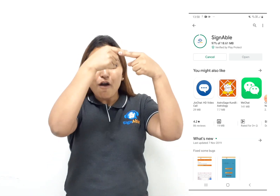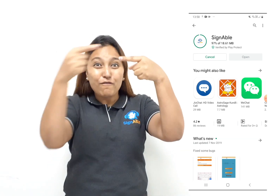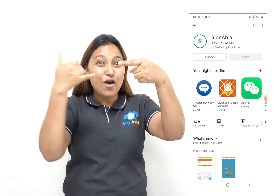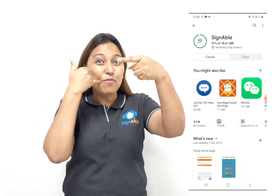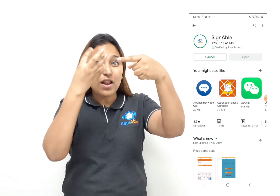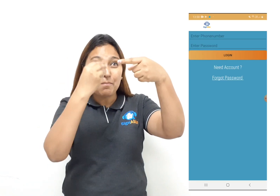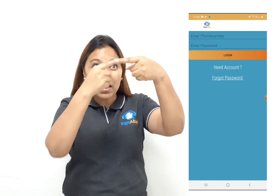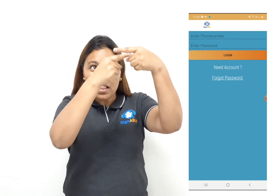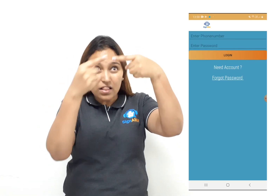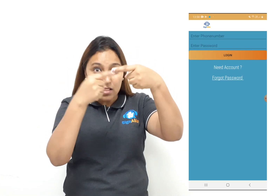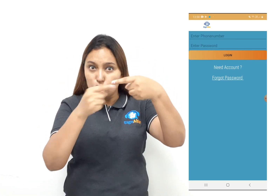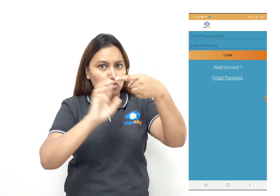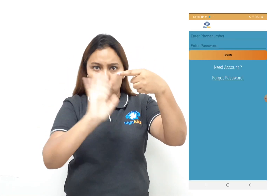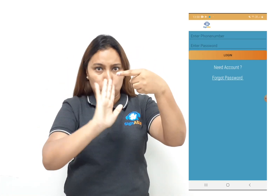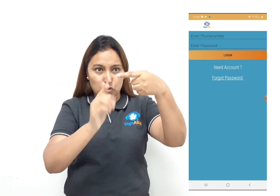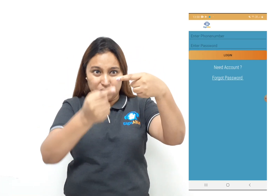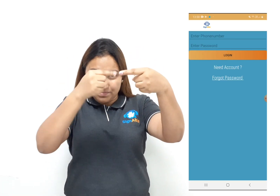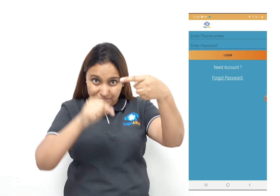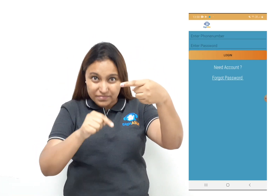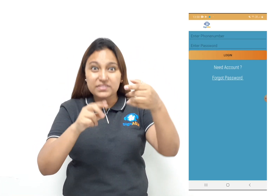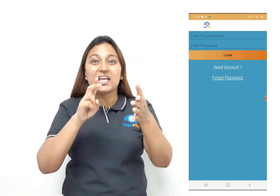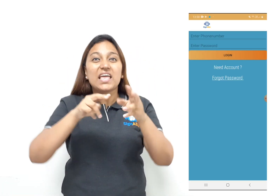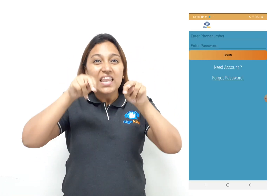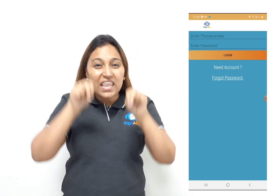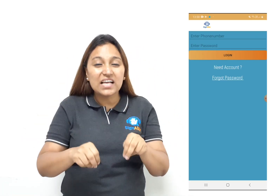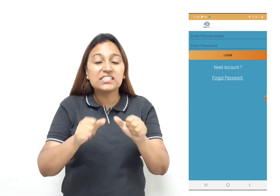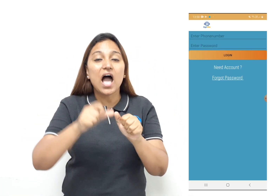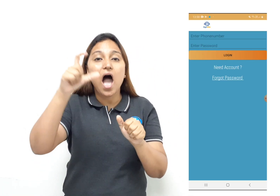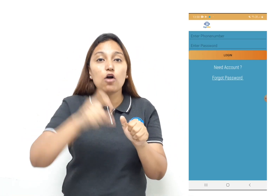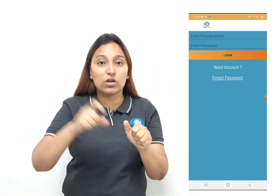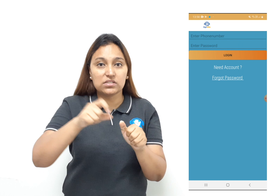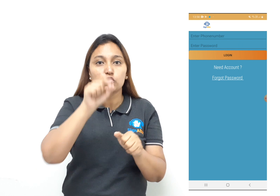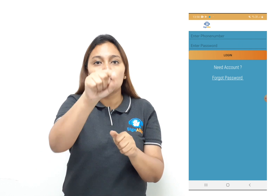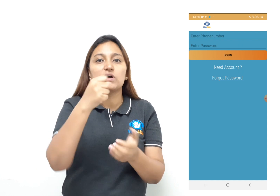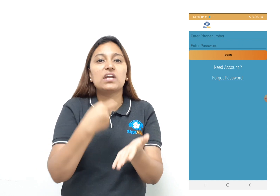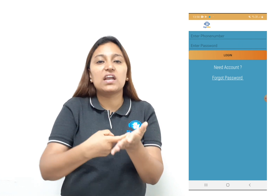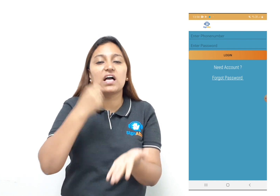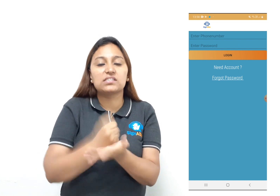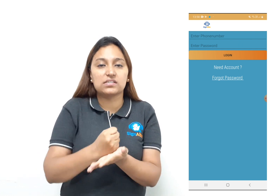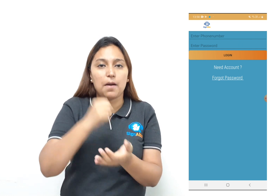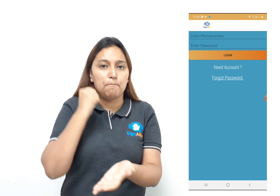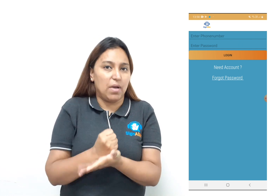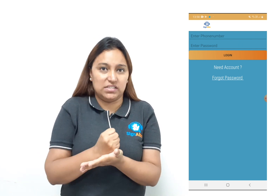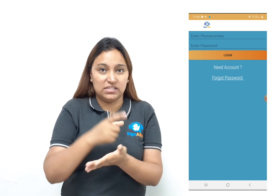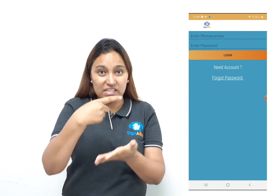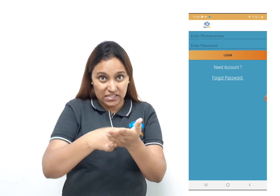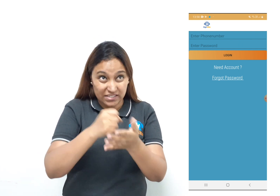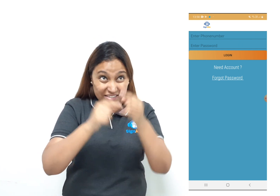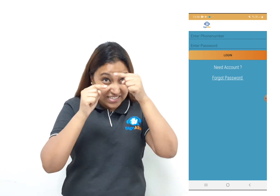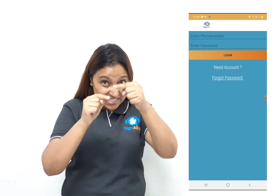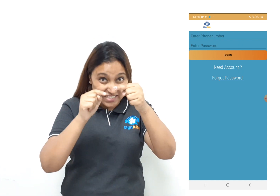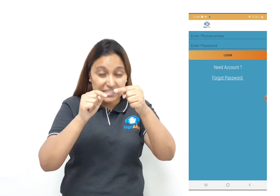After opening, please do not enter your phone number. You must click the "Need Account?" button. You must first register